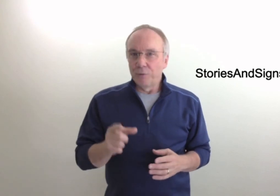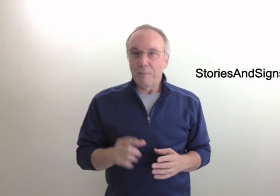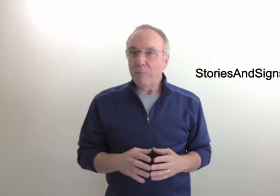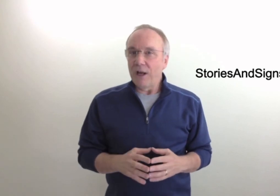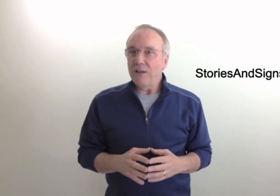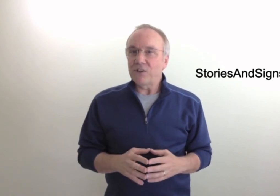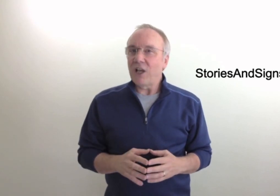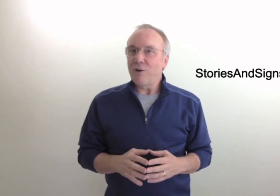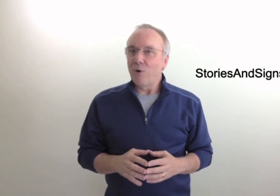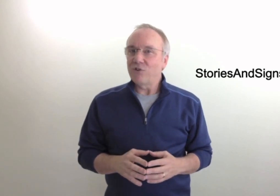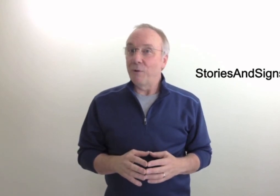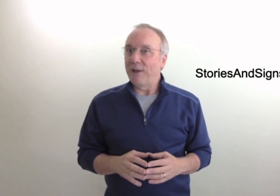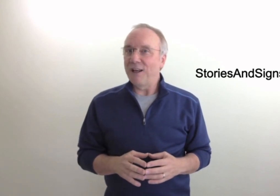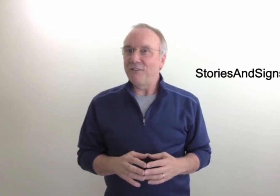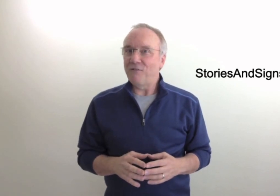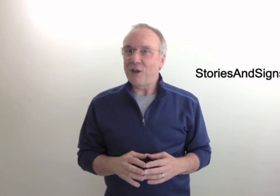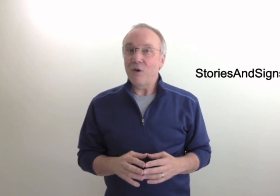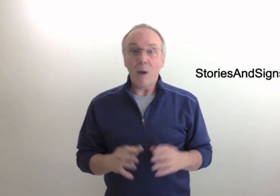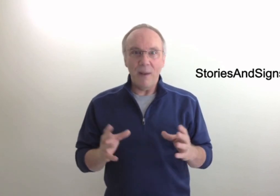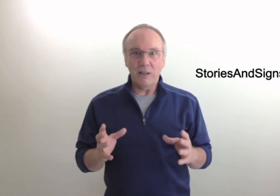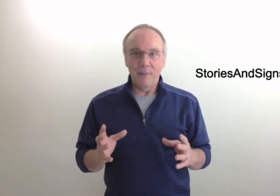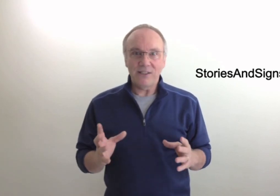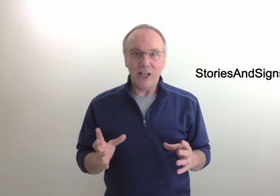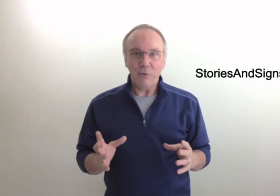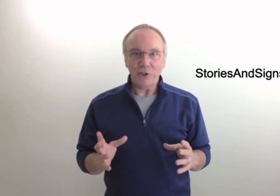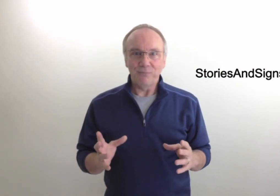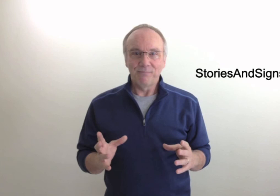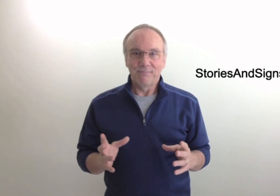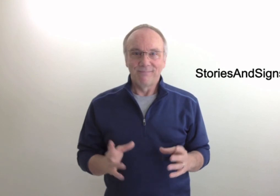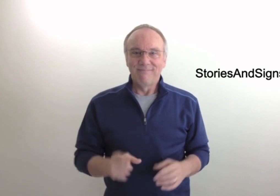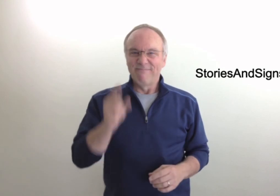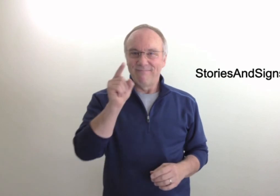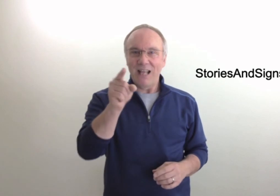Do you remember any of the signed words from the beginning of this video about the big sandwich?